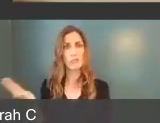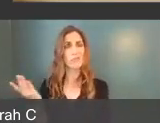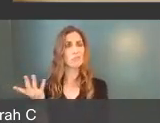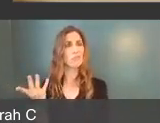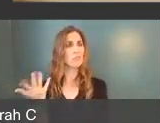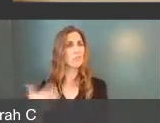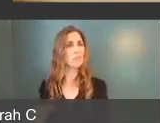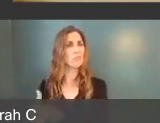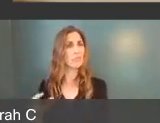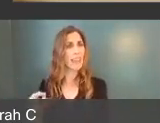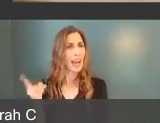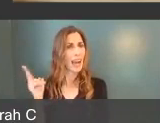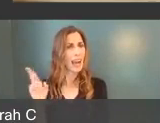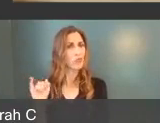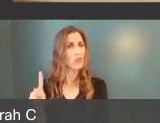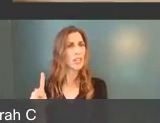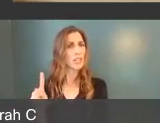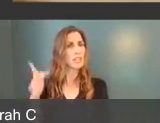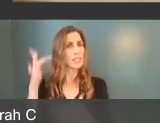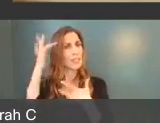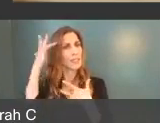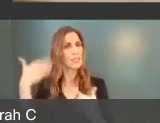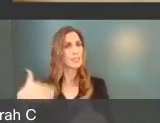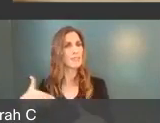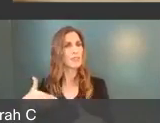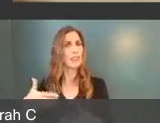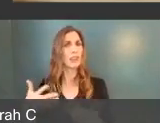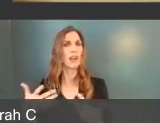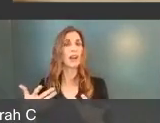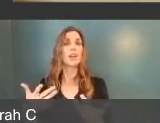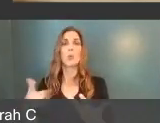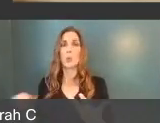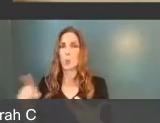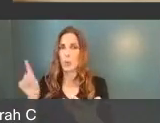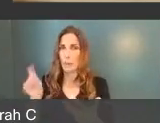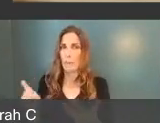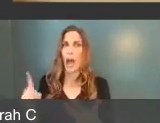high risk of being infected and so we have to keep them up, you know, hold them up and keep them